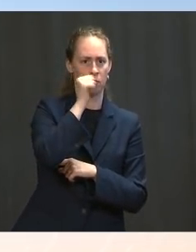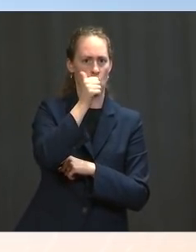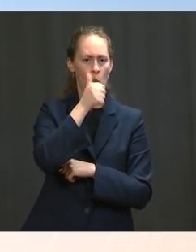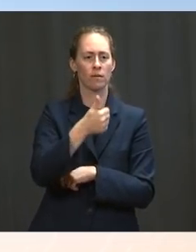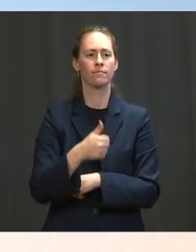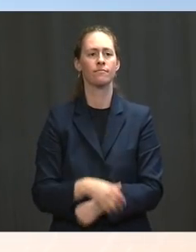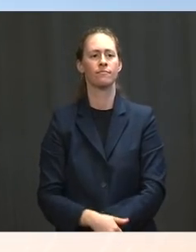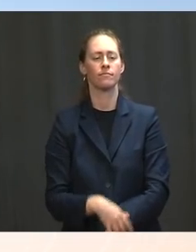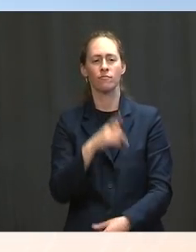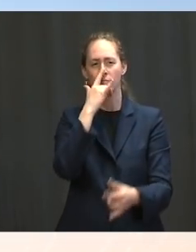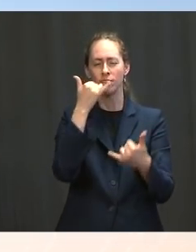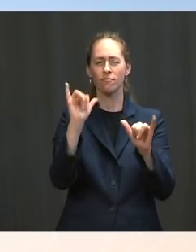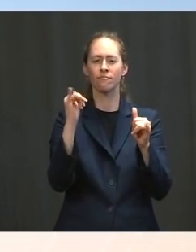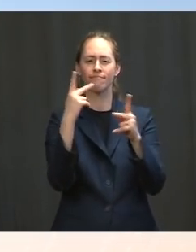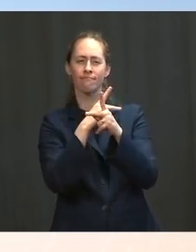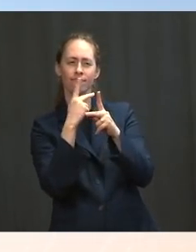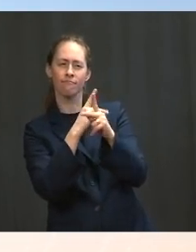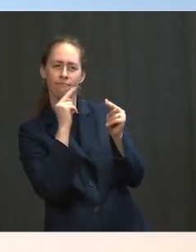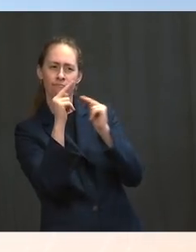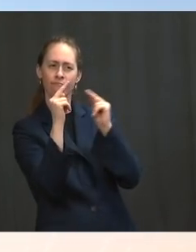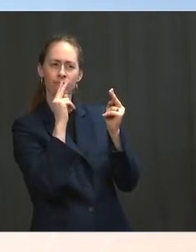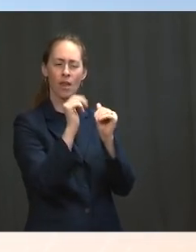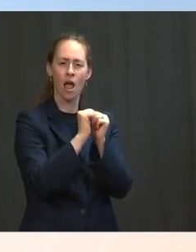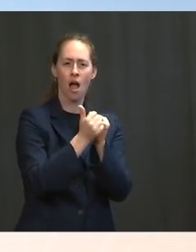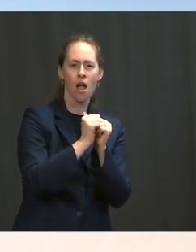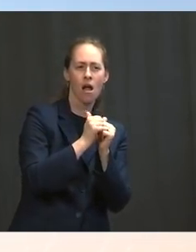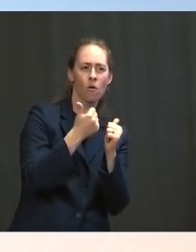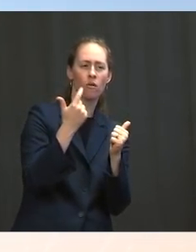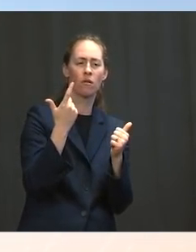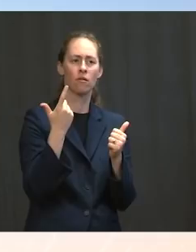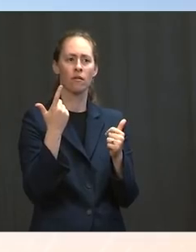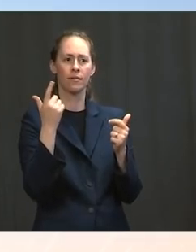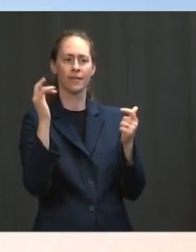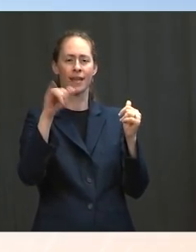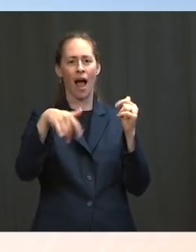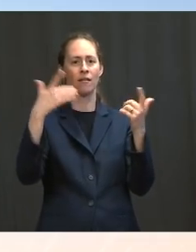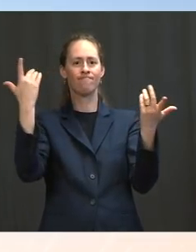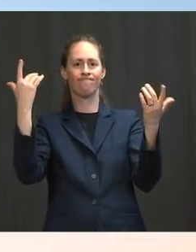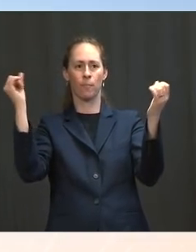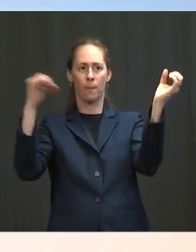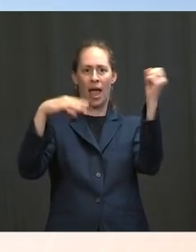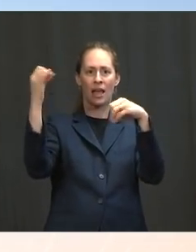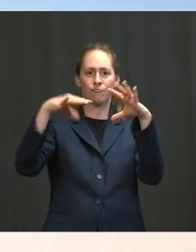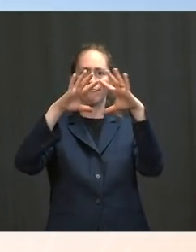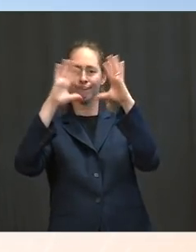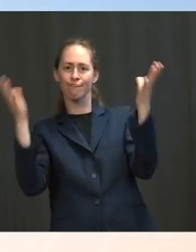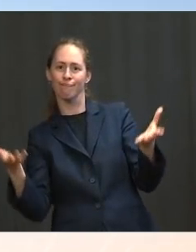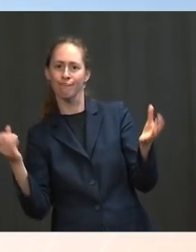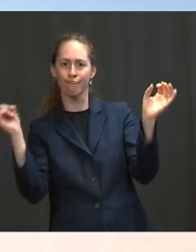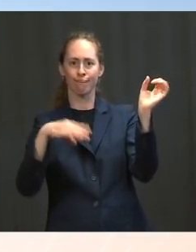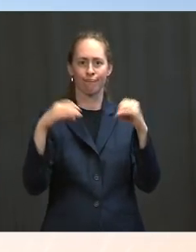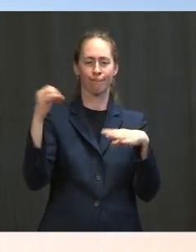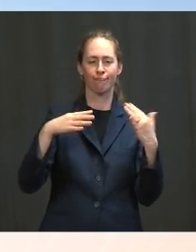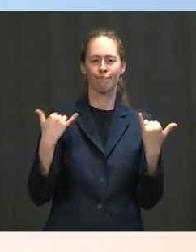Are there certain -- as with the infrastructure plan -- certain core priorities or red lines that he has around this package in a similar lane? Ms. Psaki: Sure.